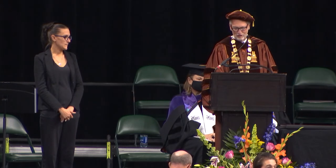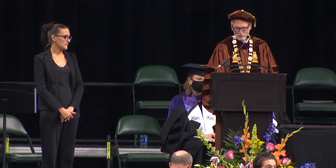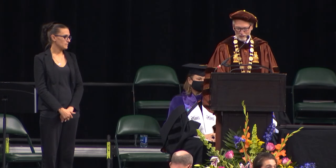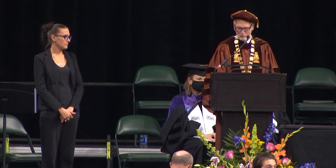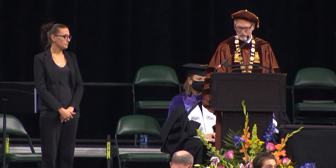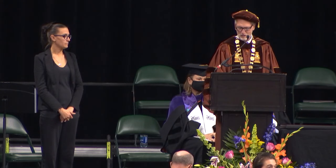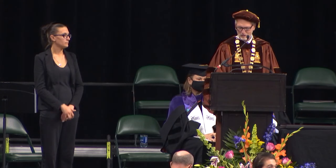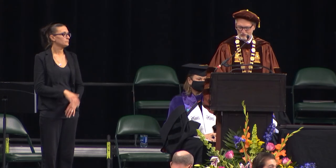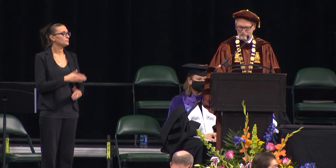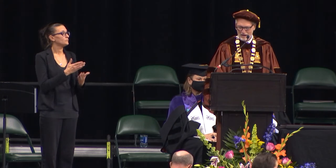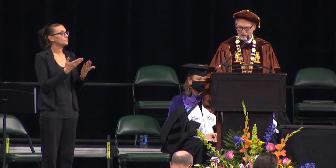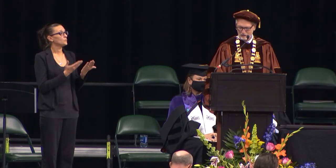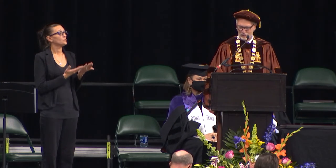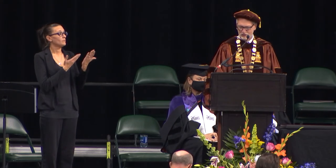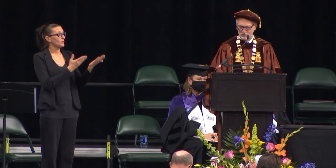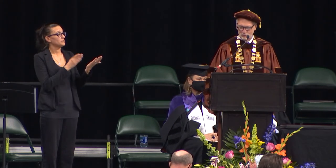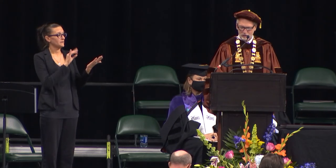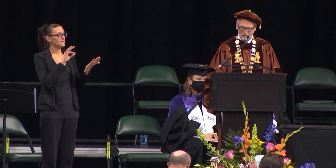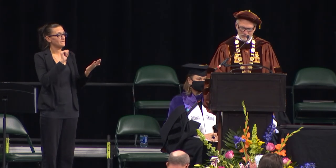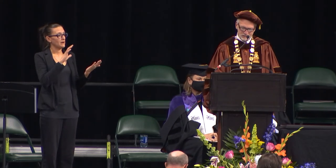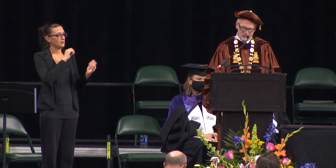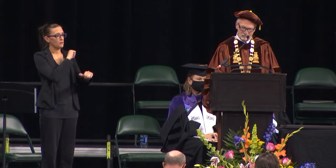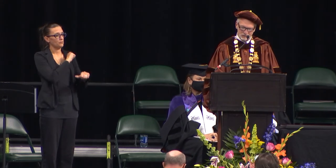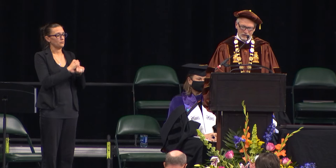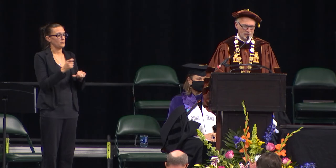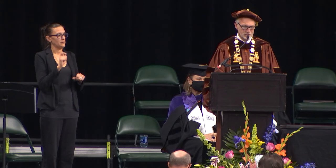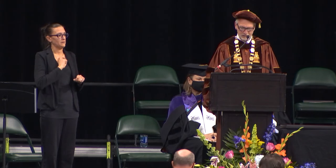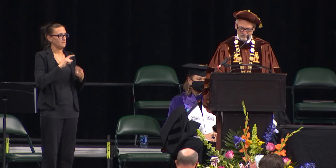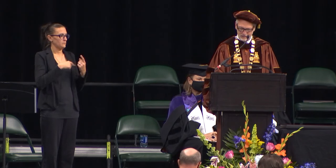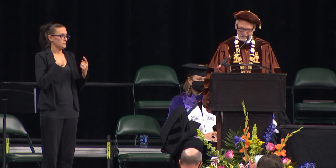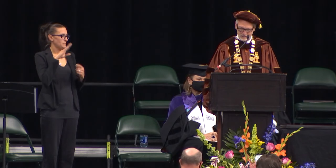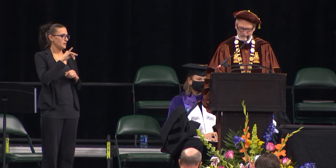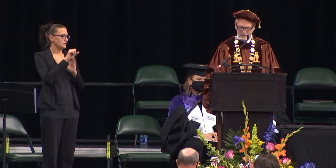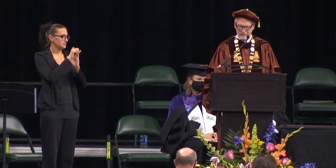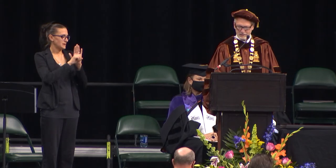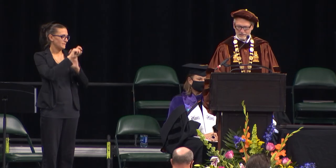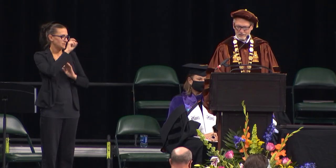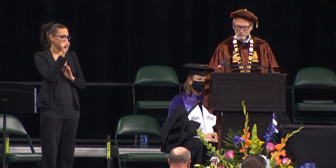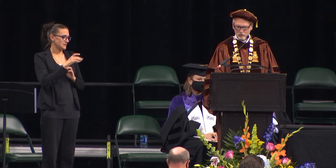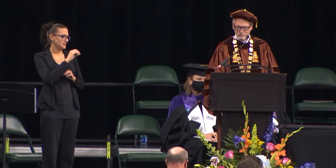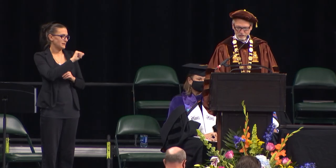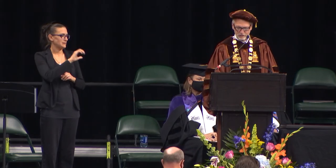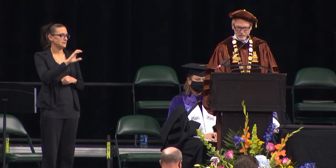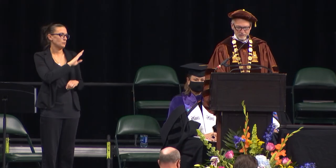On the recommendation of the faculty and the authority vested in me by the State of Texas and the ACC Board of Trustees,